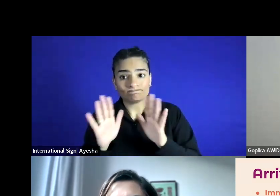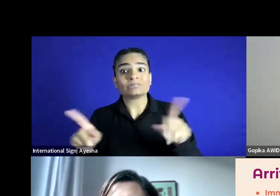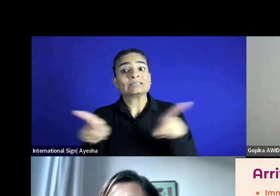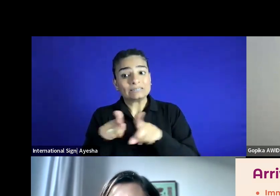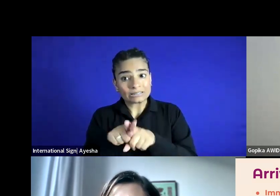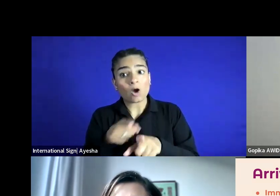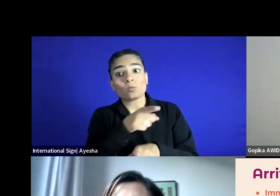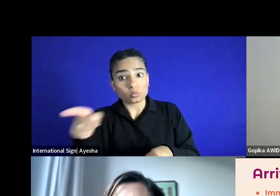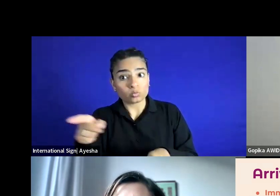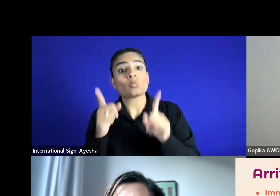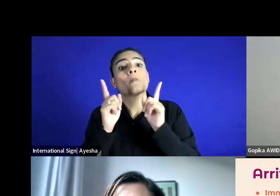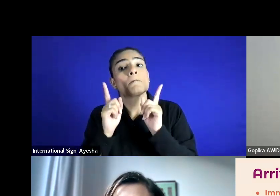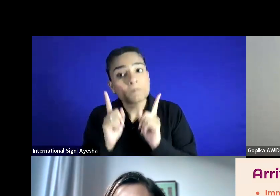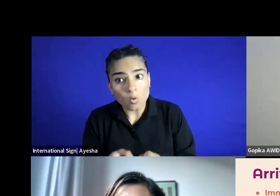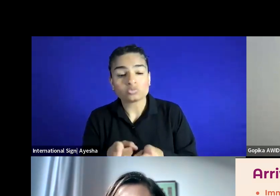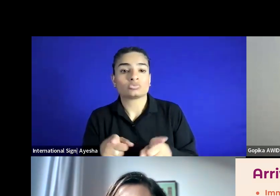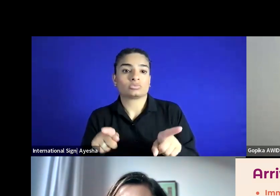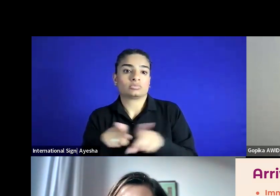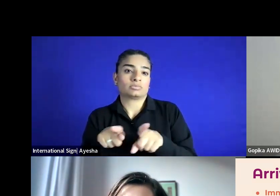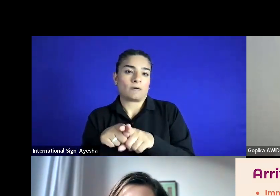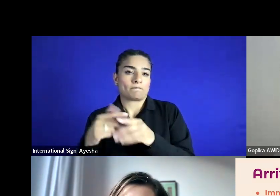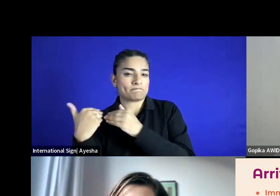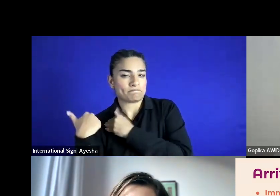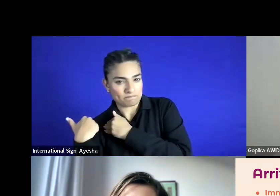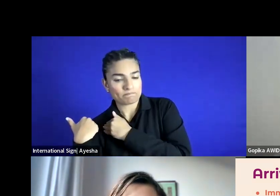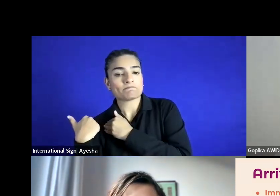do a couple of things to make sure that you are on our radar.